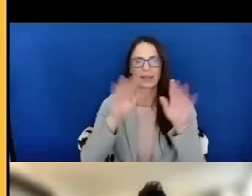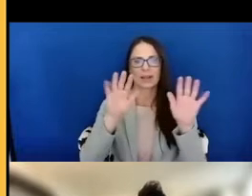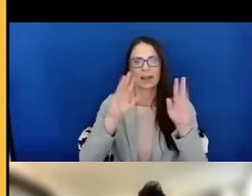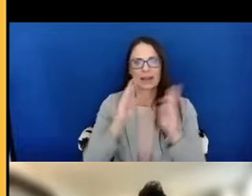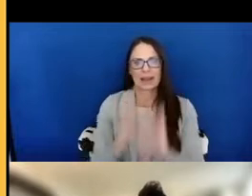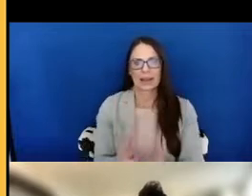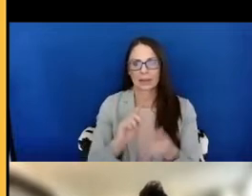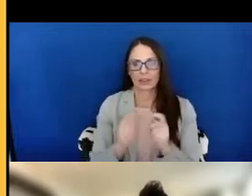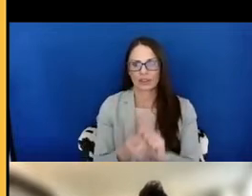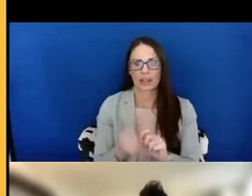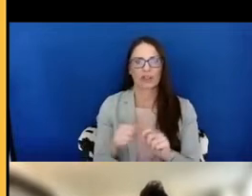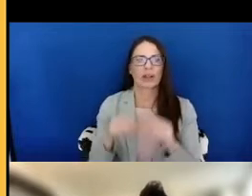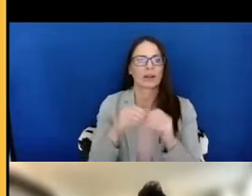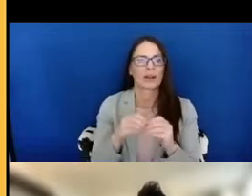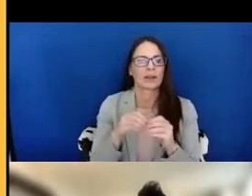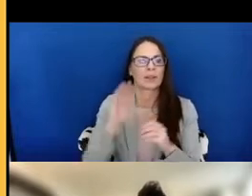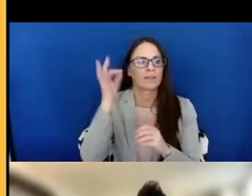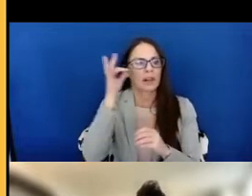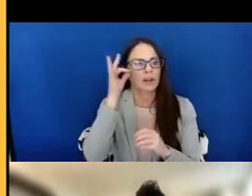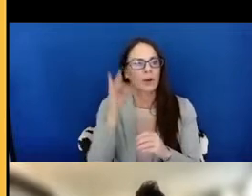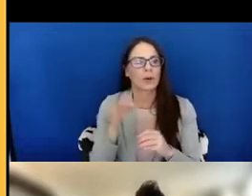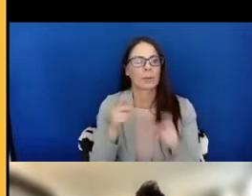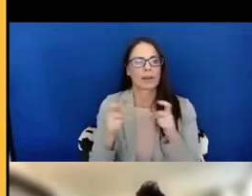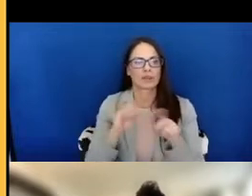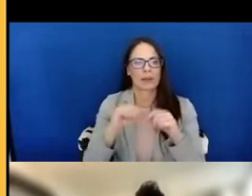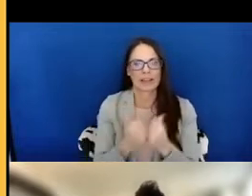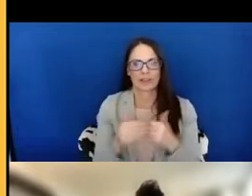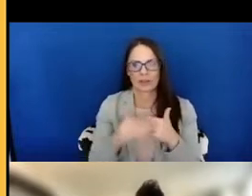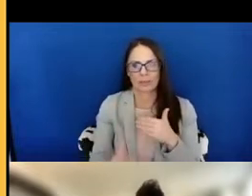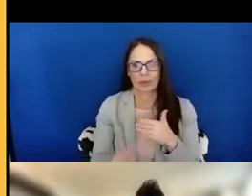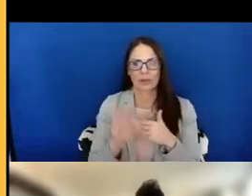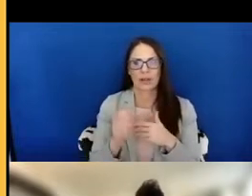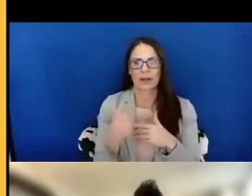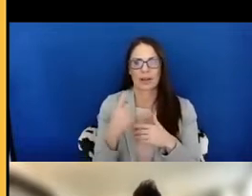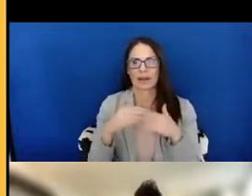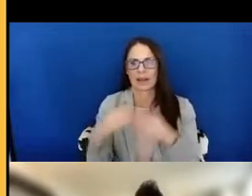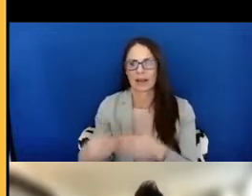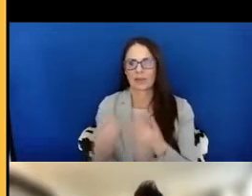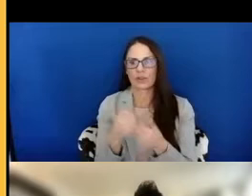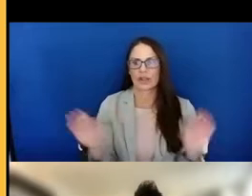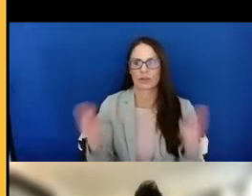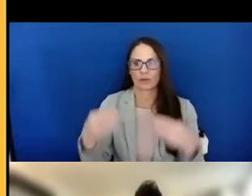management agencies post 911 guidance for safe rooms, and disaster response.